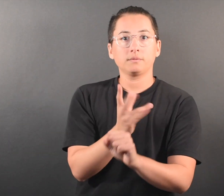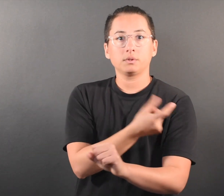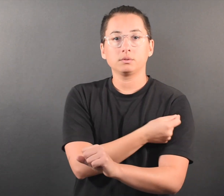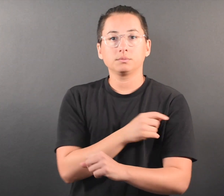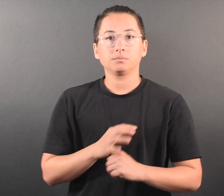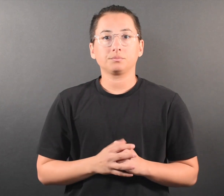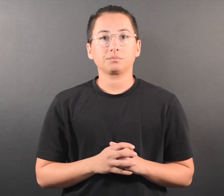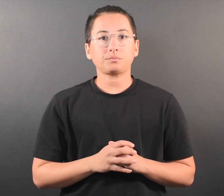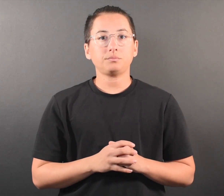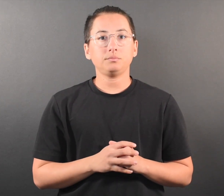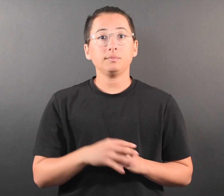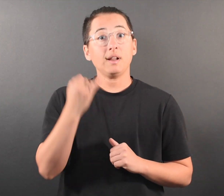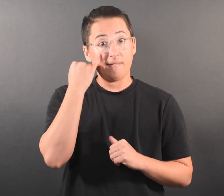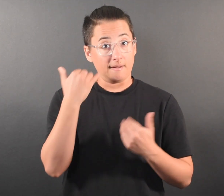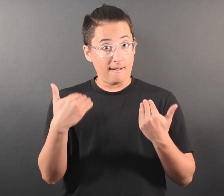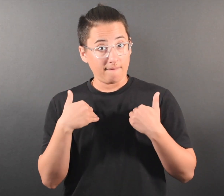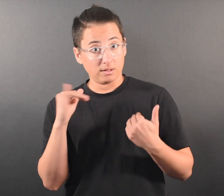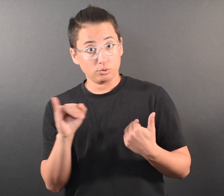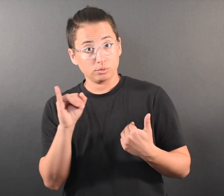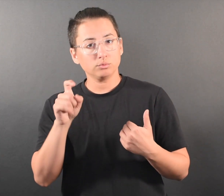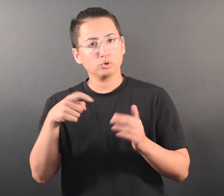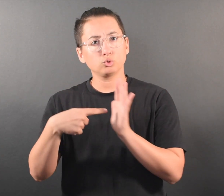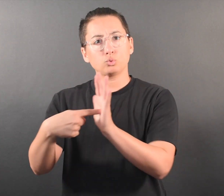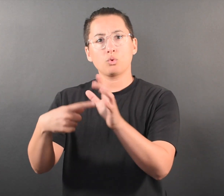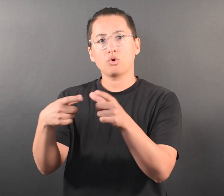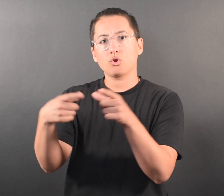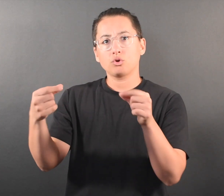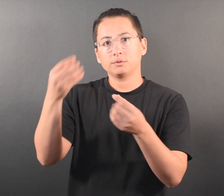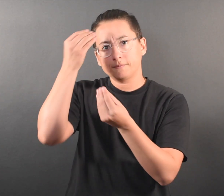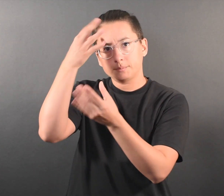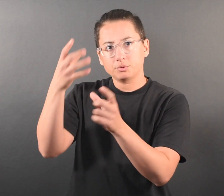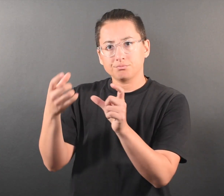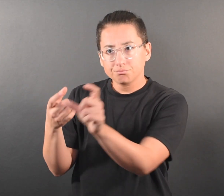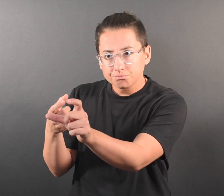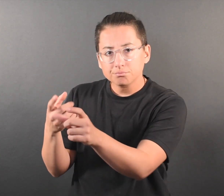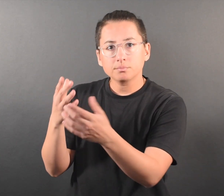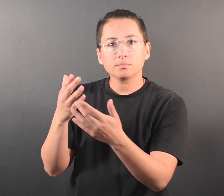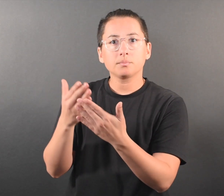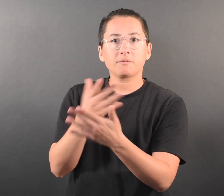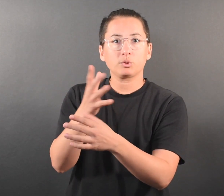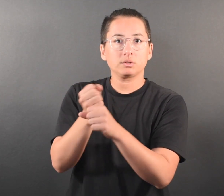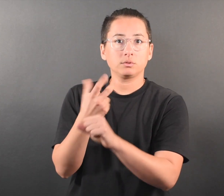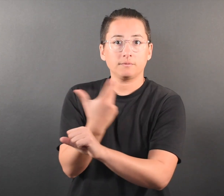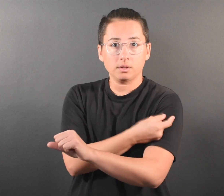vaccine. If you have insurance, you should provide that information when you get your vaccine.